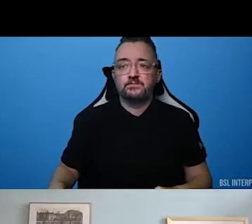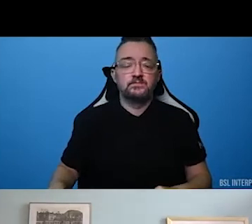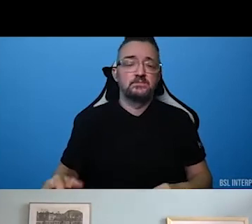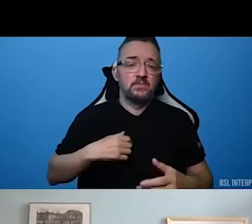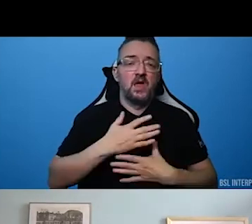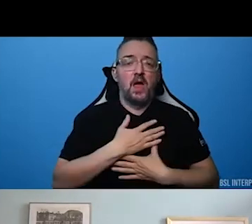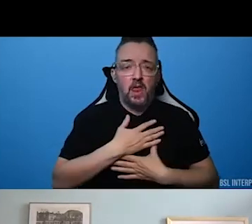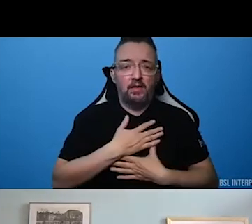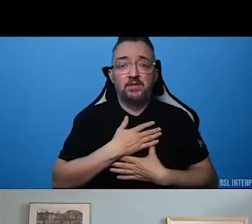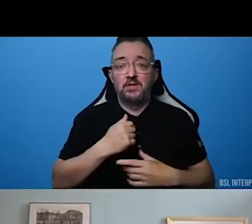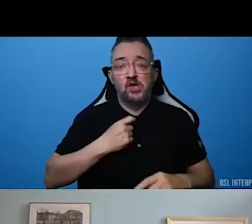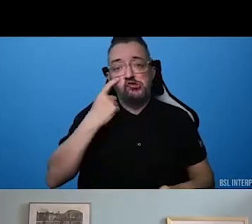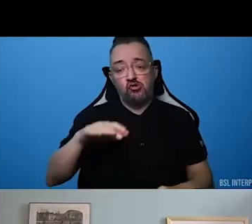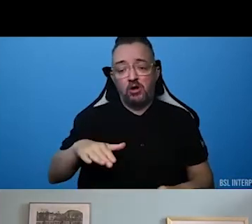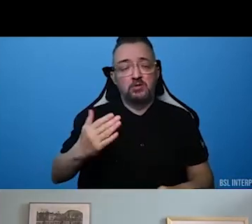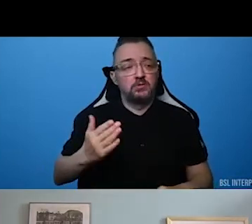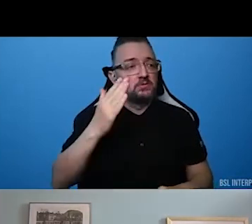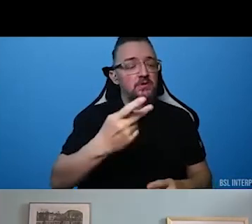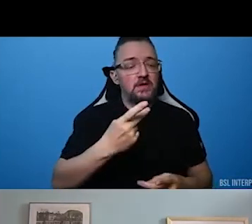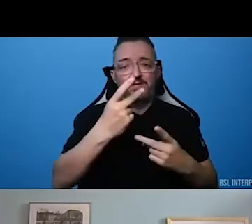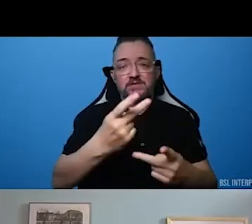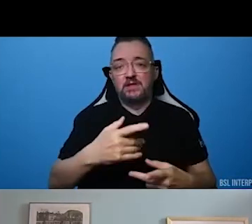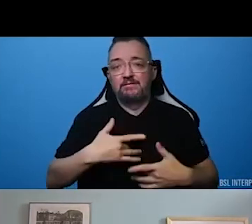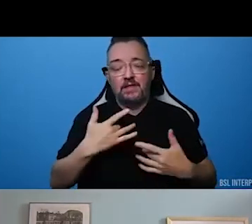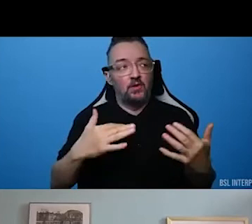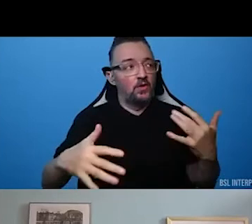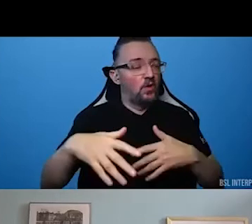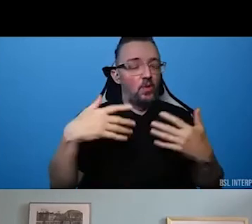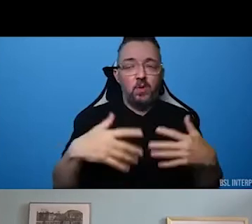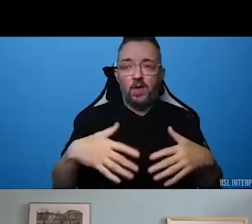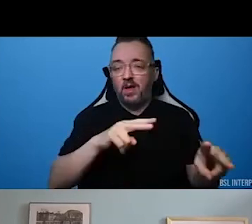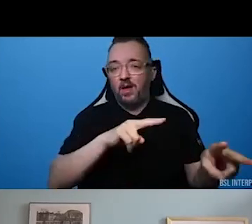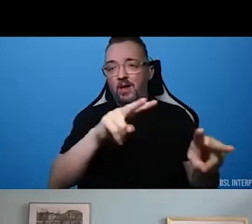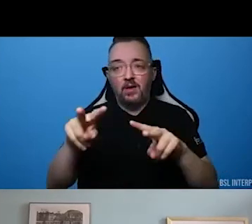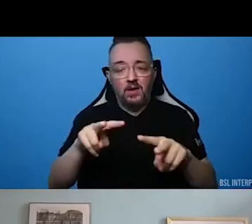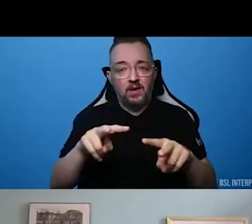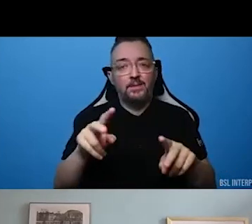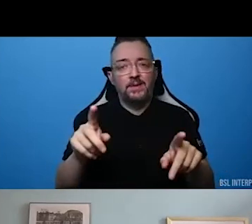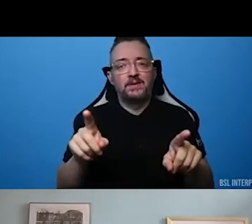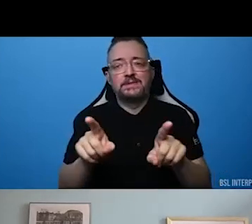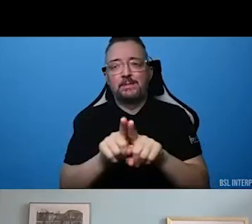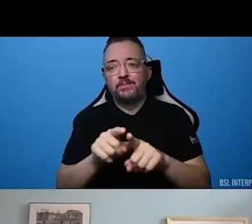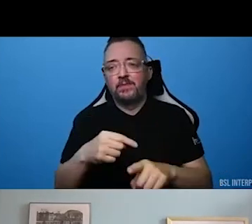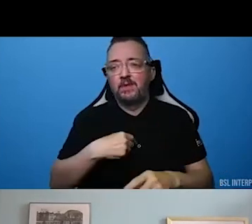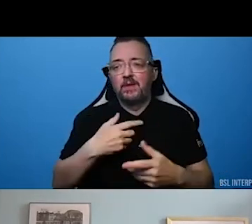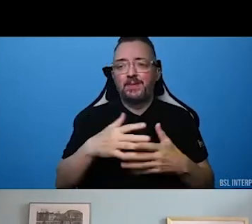since I was young and found them fascinating places but also I think they've often been slightly kind of,